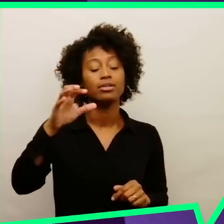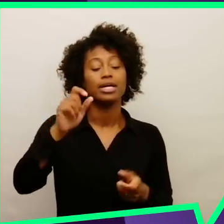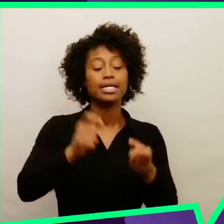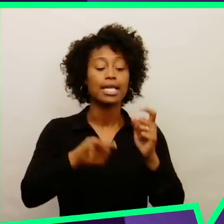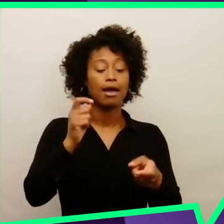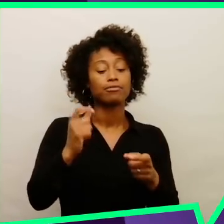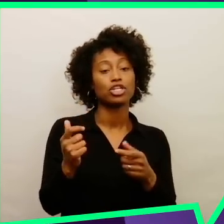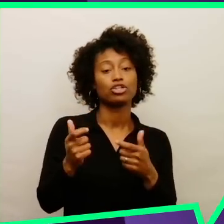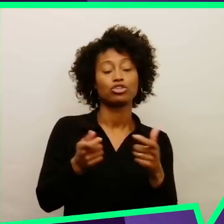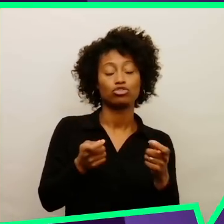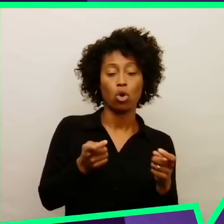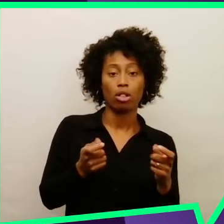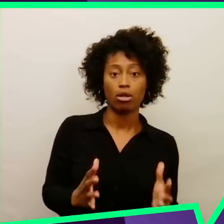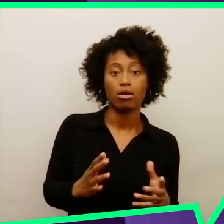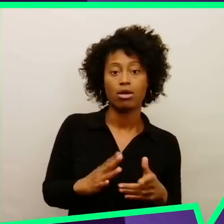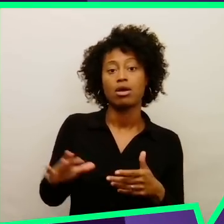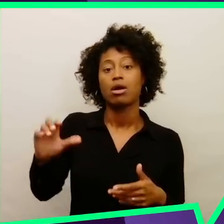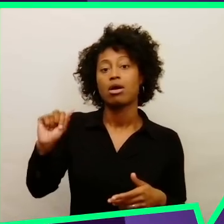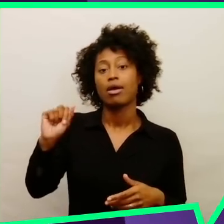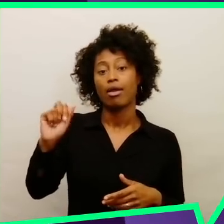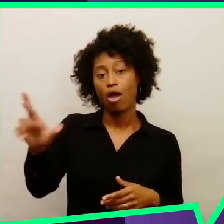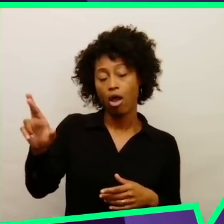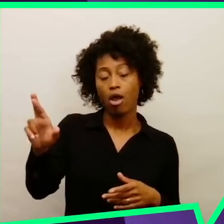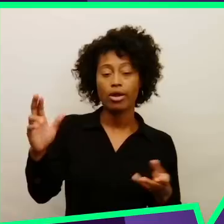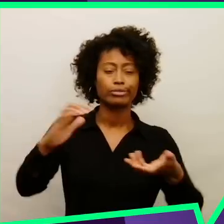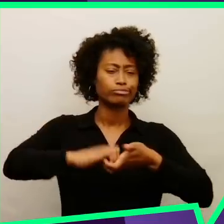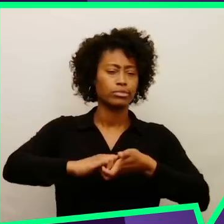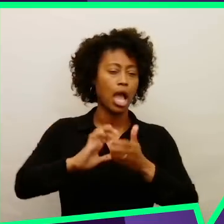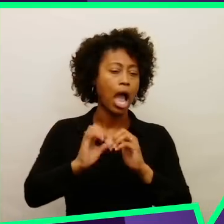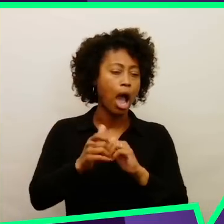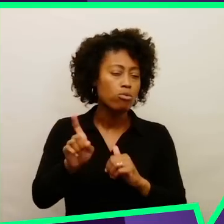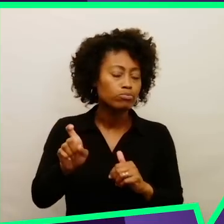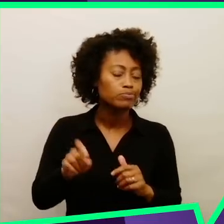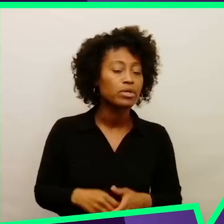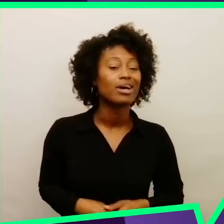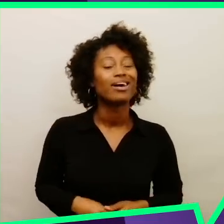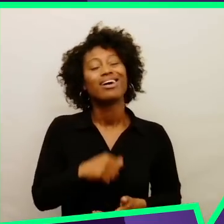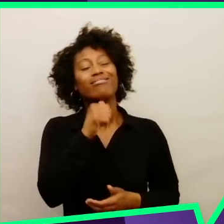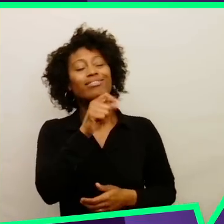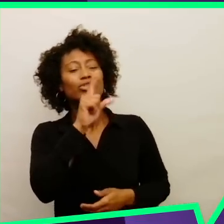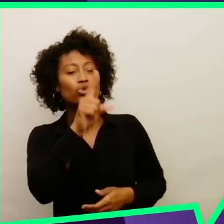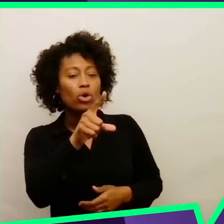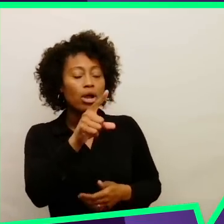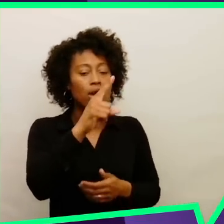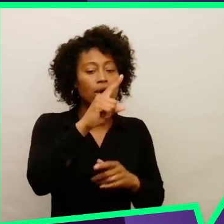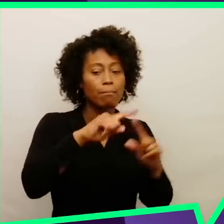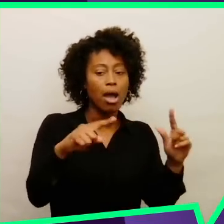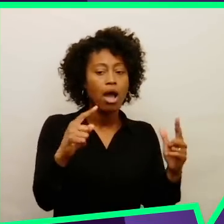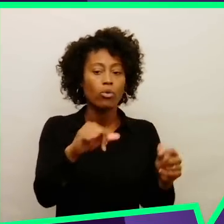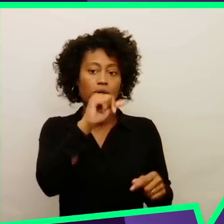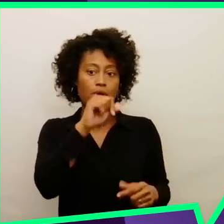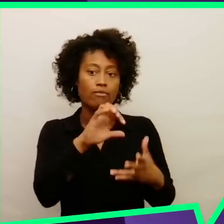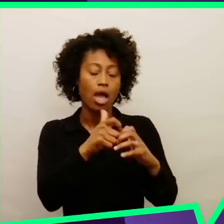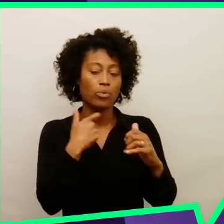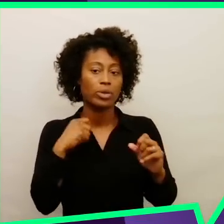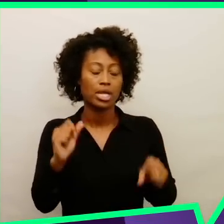So that flexibility is important to us. In the future, how do you think the adaptive controller and augmented reality